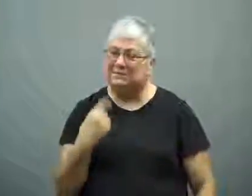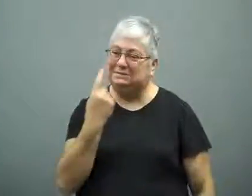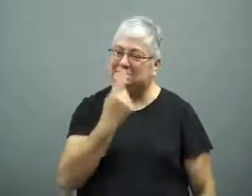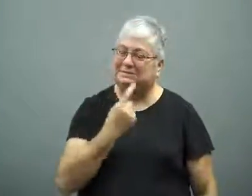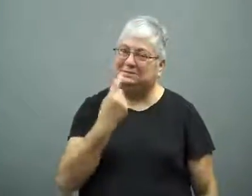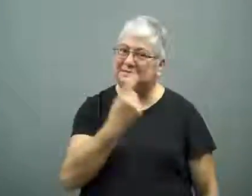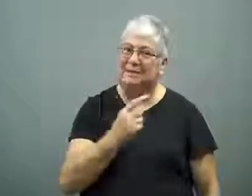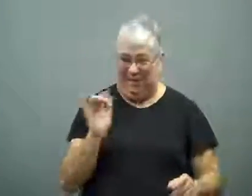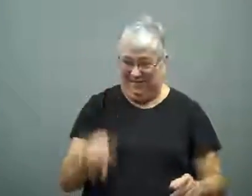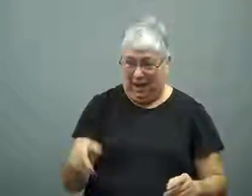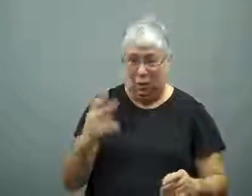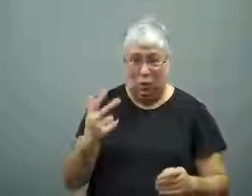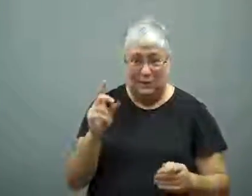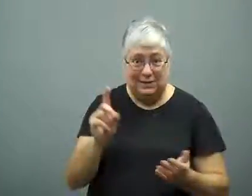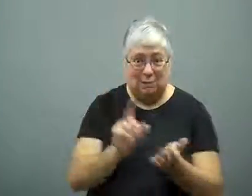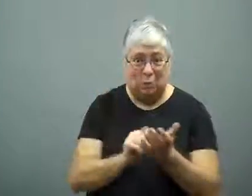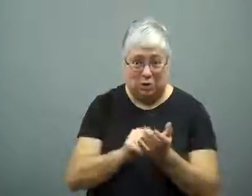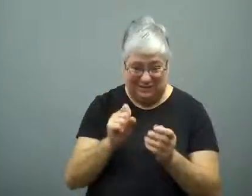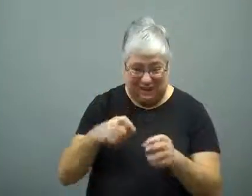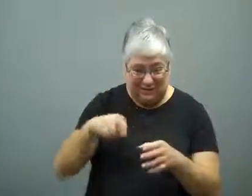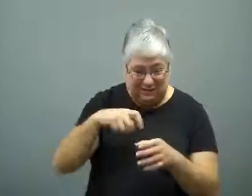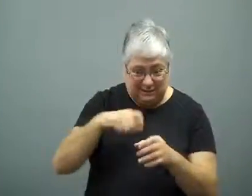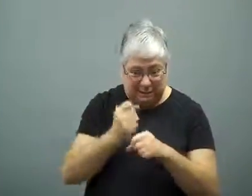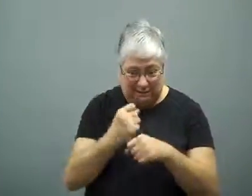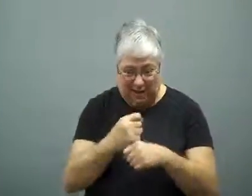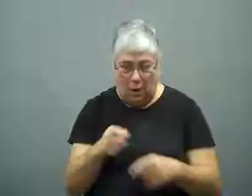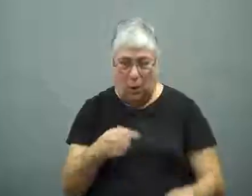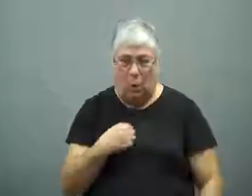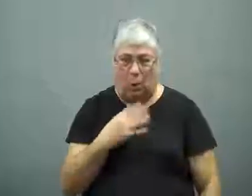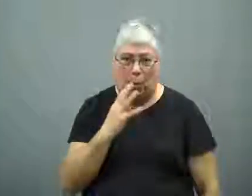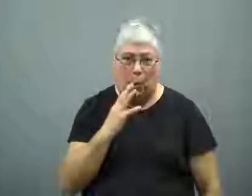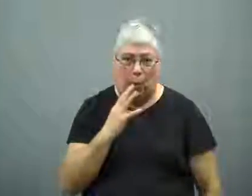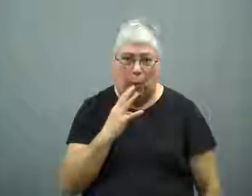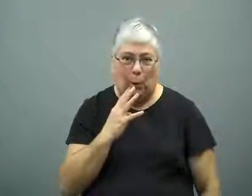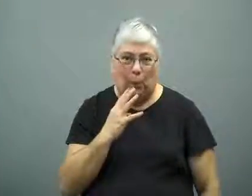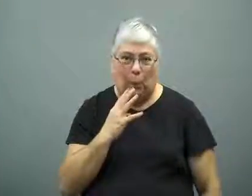I'm drooling over the prospect of owning a 3D printer.